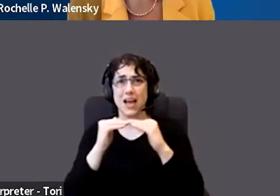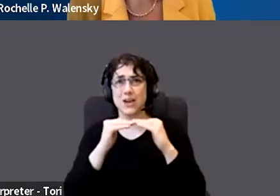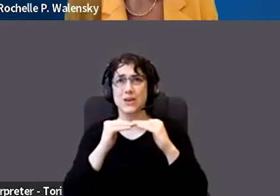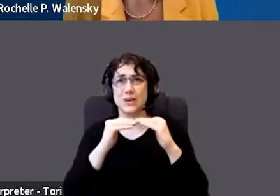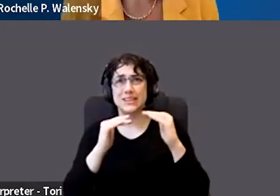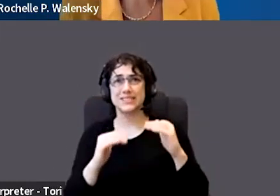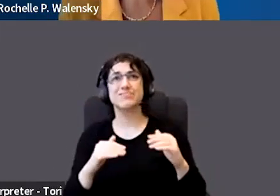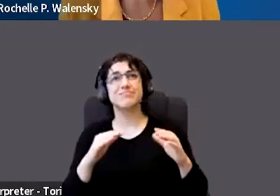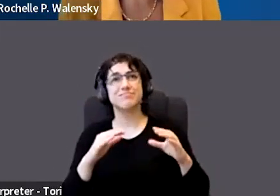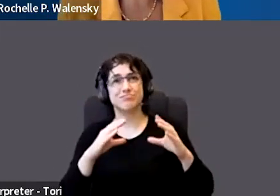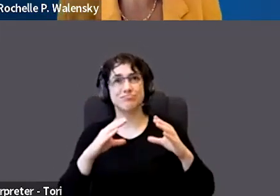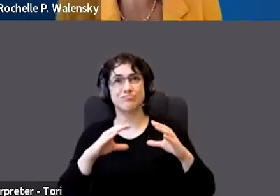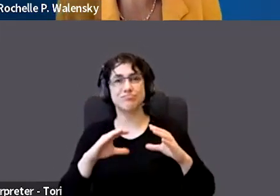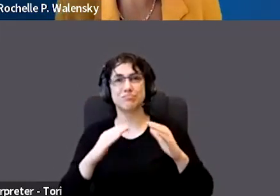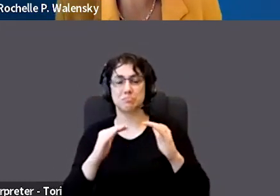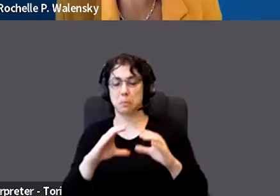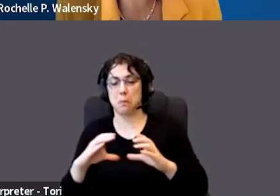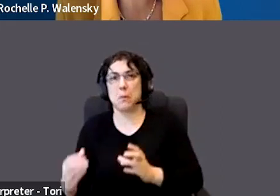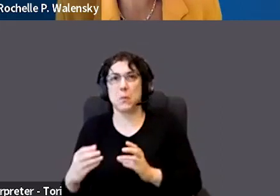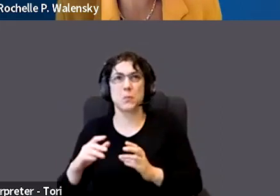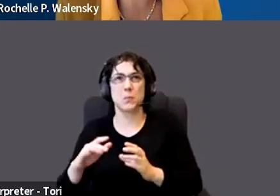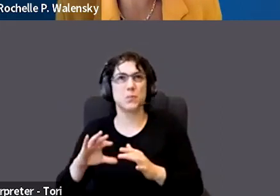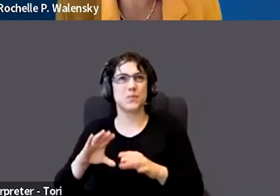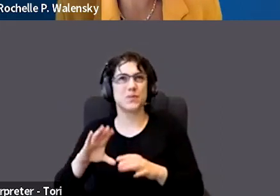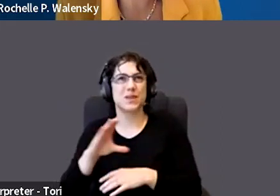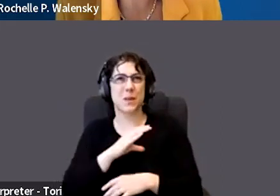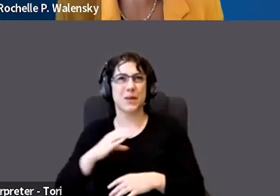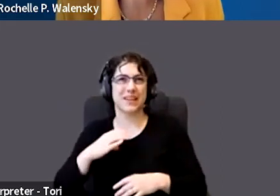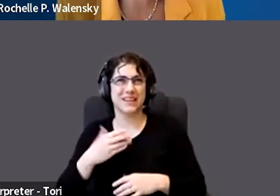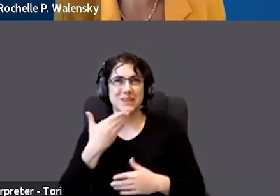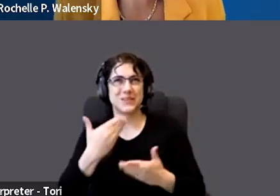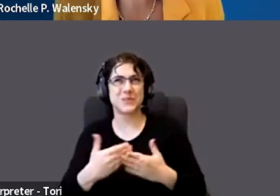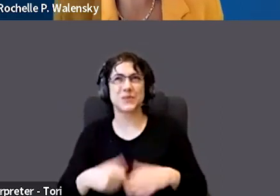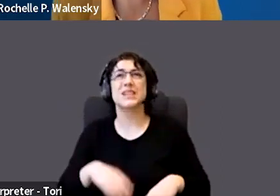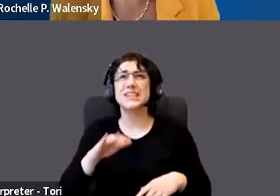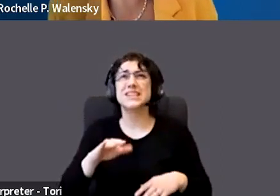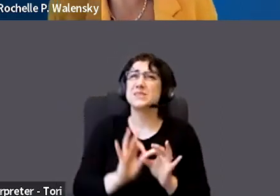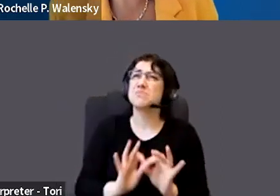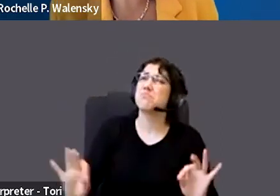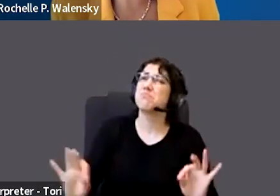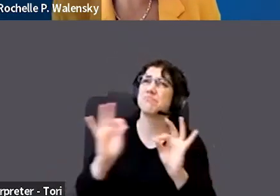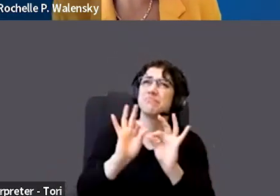So this has to be a key part of it. I -- we have said from our workforce standpoint